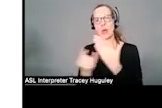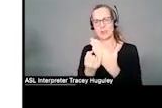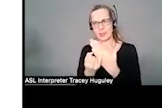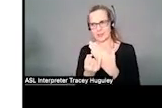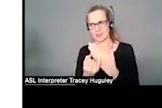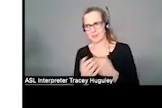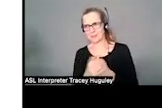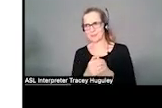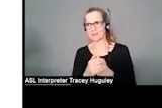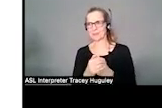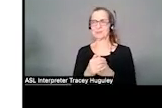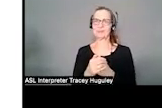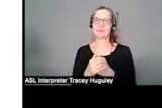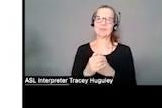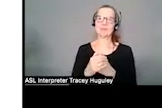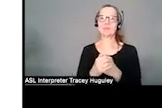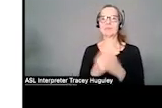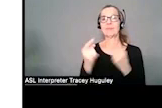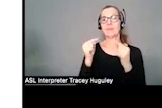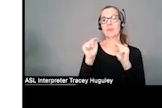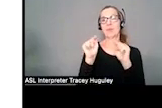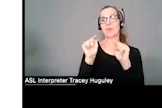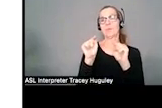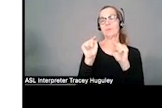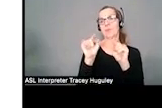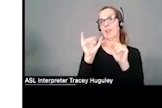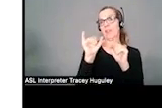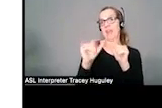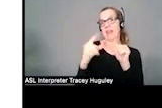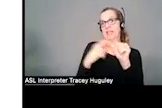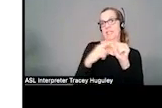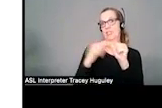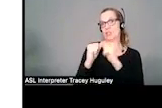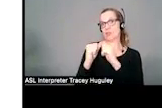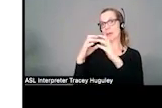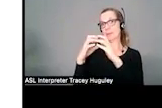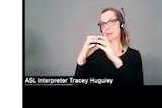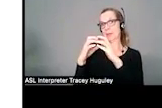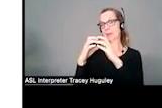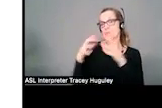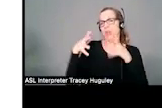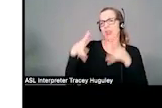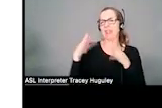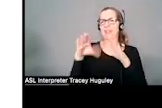And while for this initial implementation, we are leaving things open because we realize